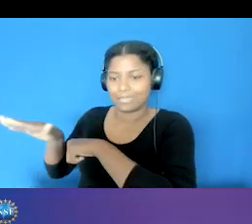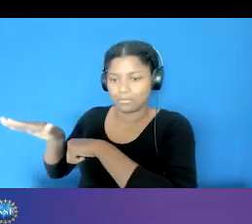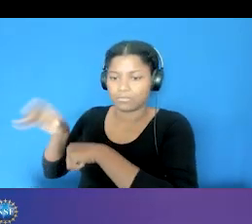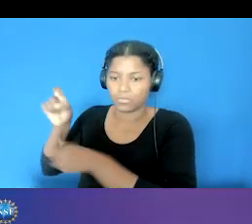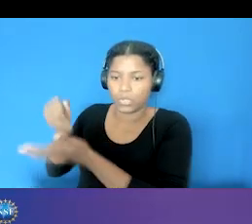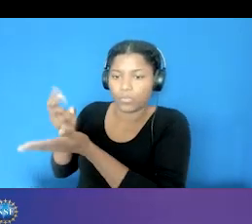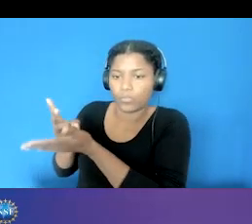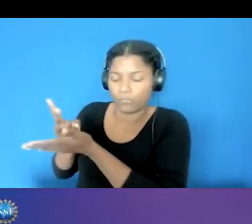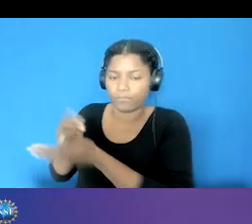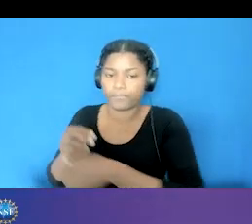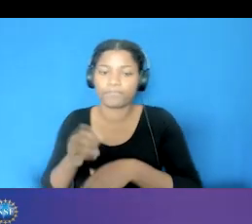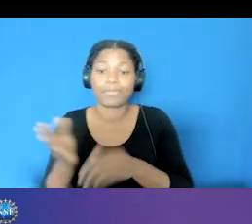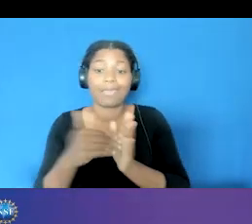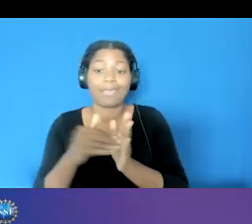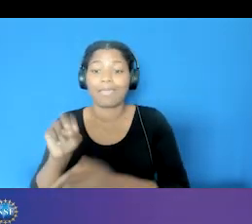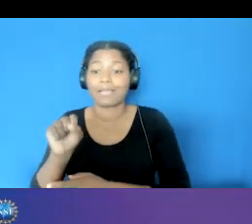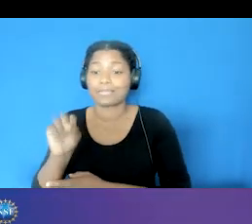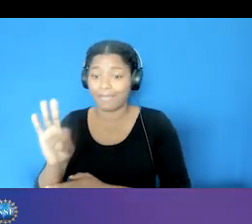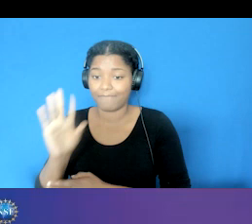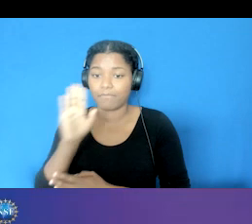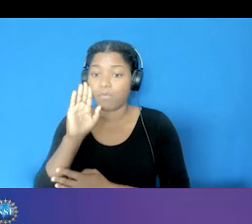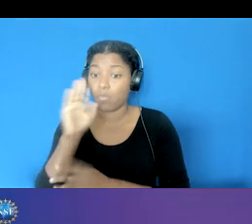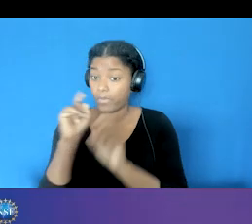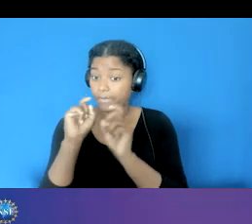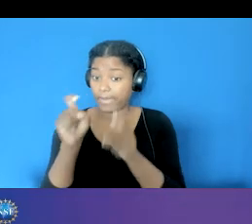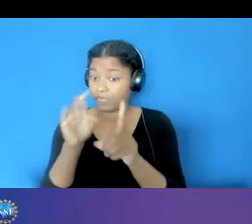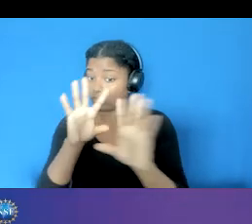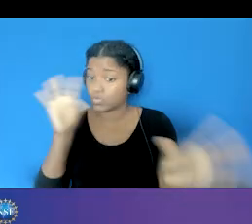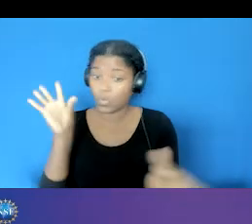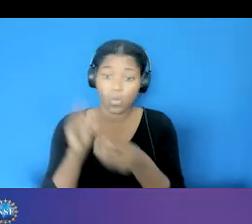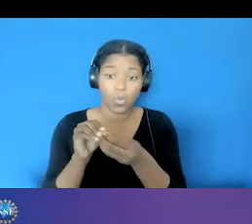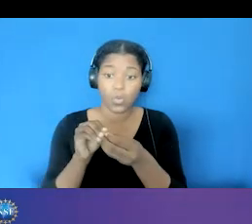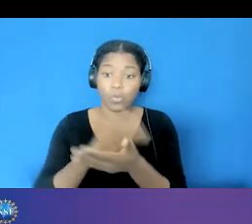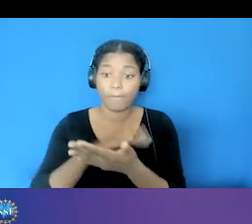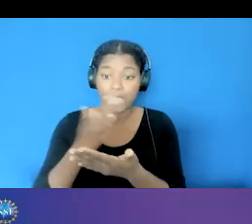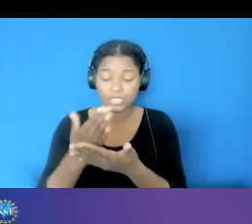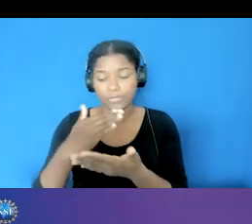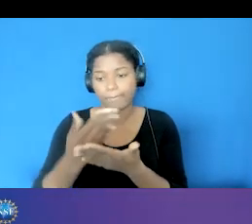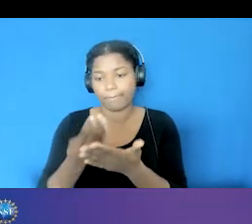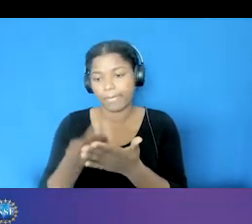Once again, NSF provides you all total budget reallocation authority, with the exception